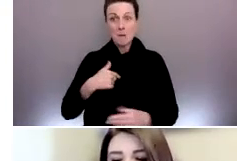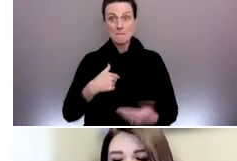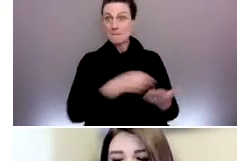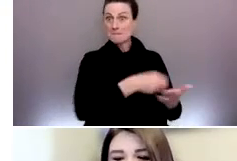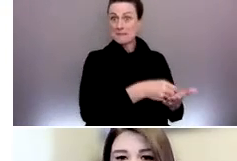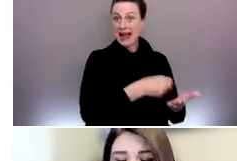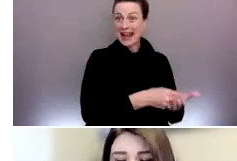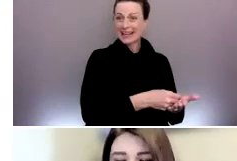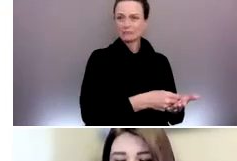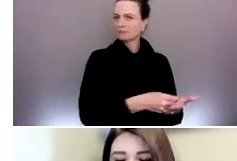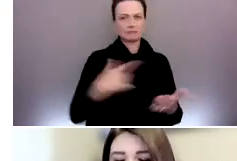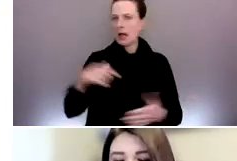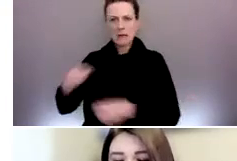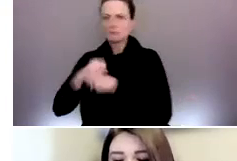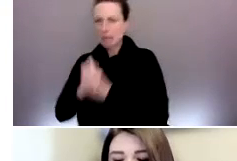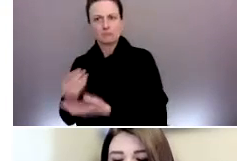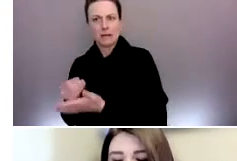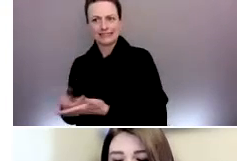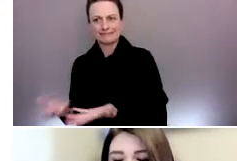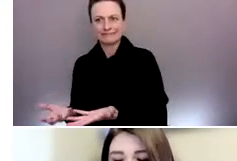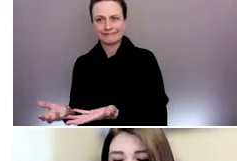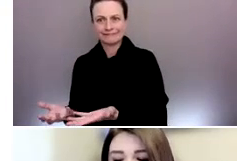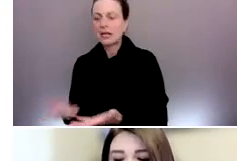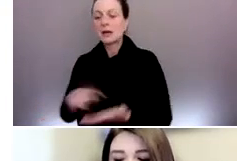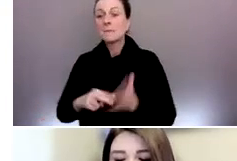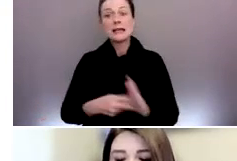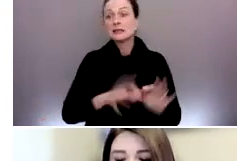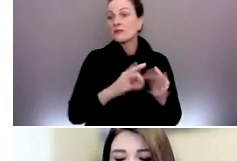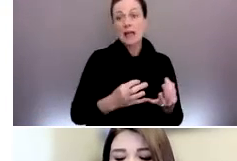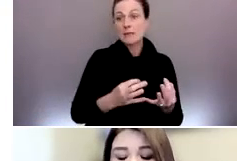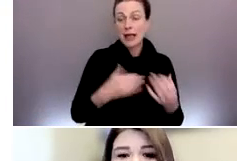must come from me. What this means is that my family does not have the financial means from